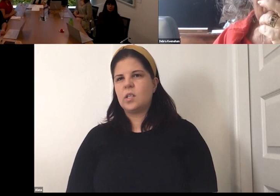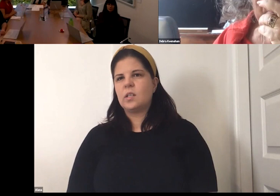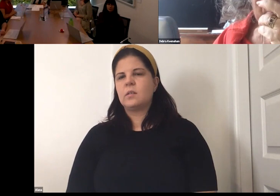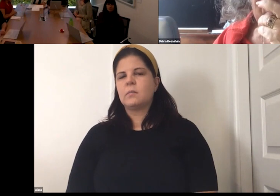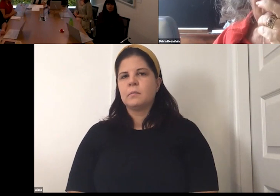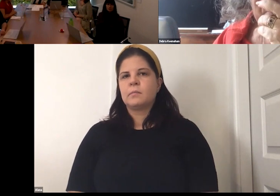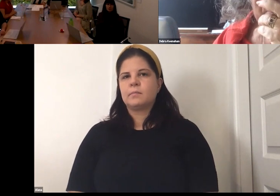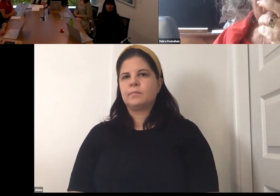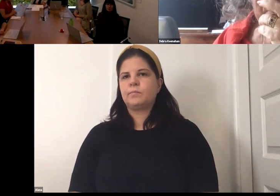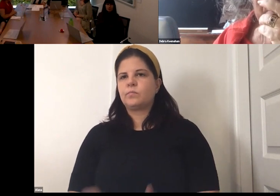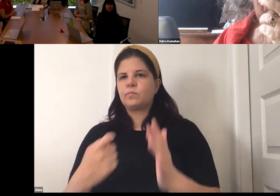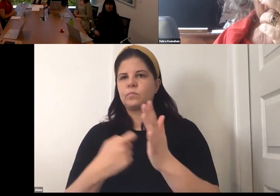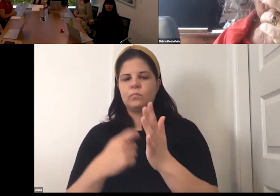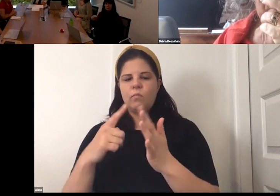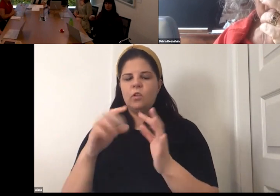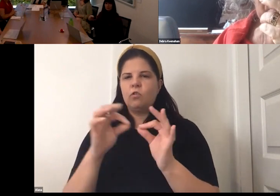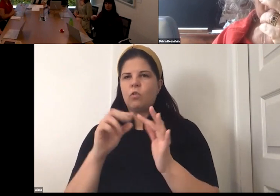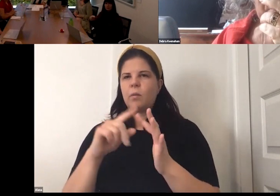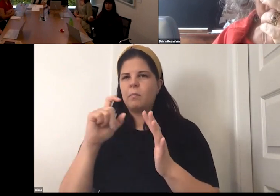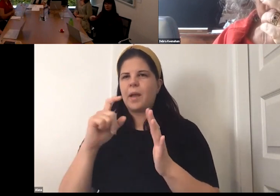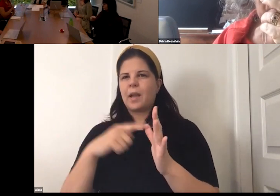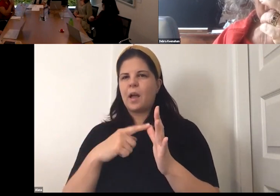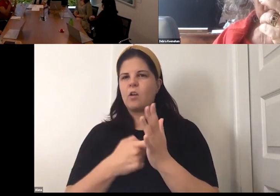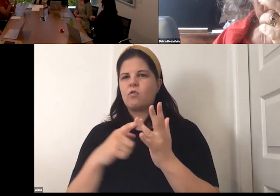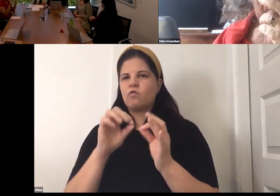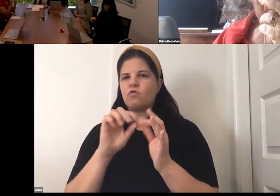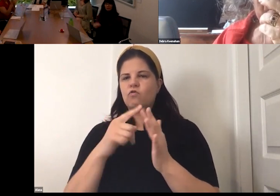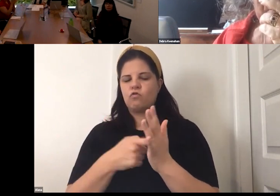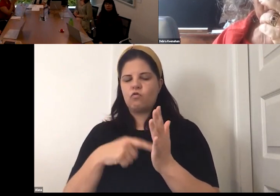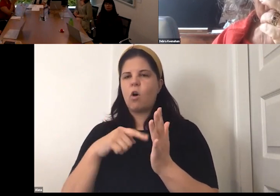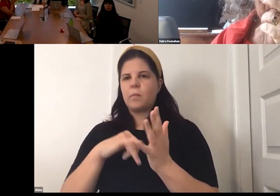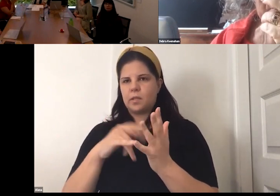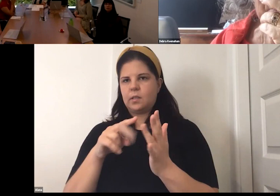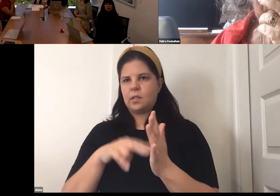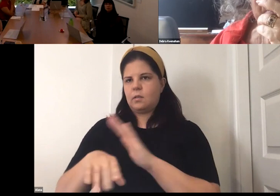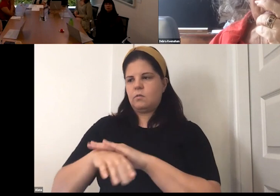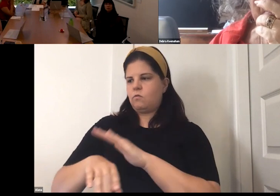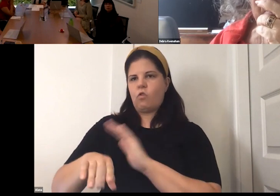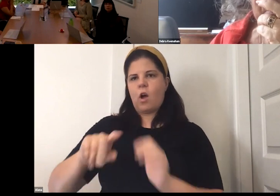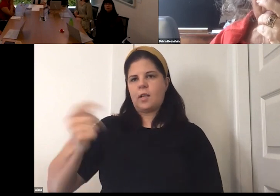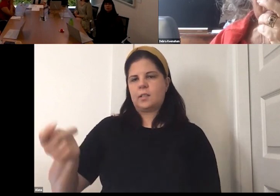I have Rebecca Robertson on my right. Sorry. Yes.